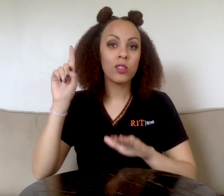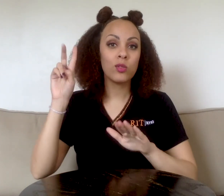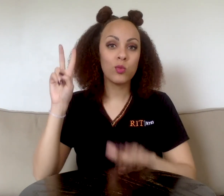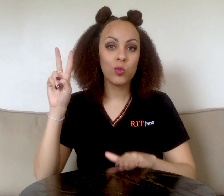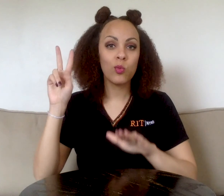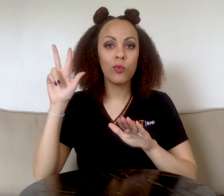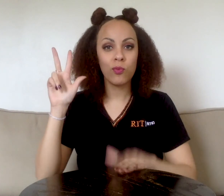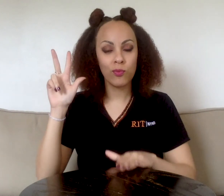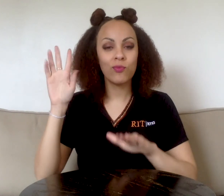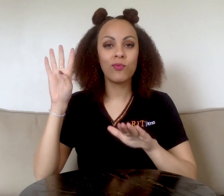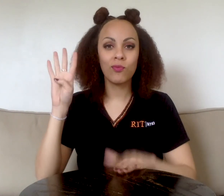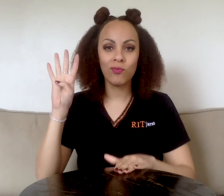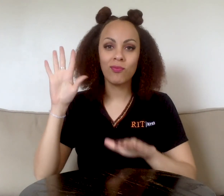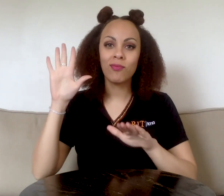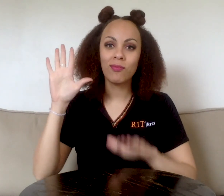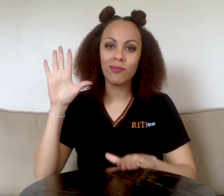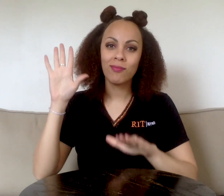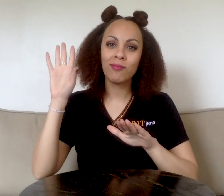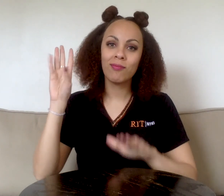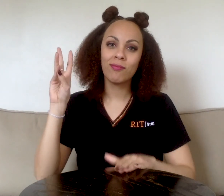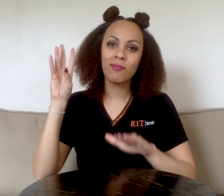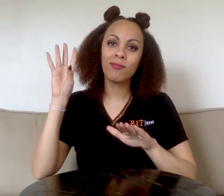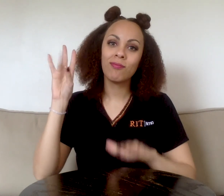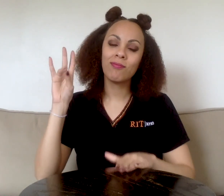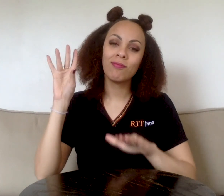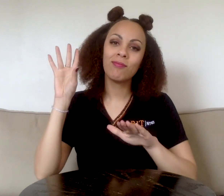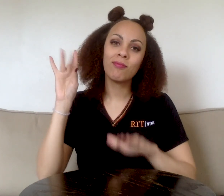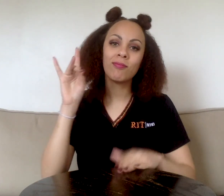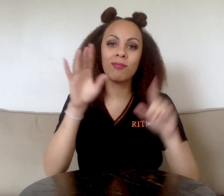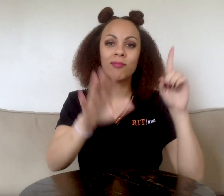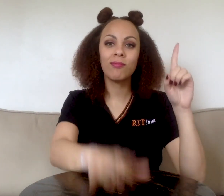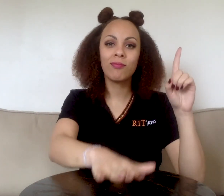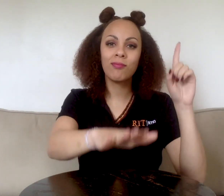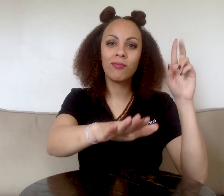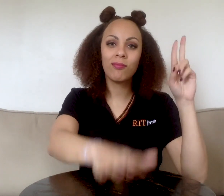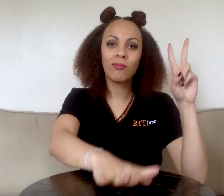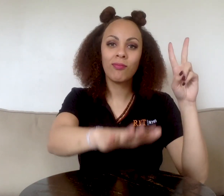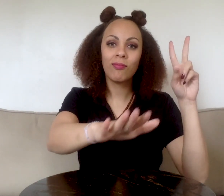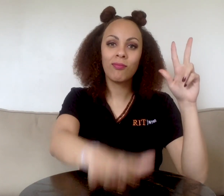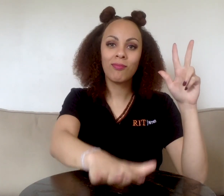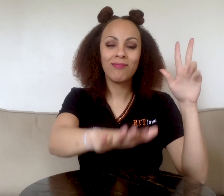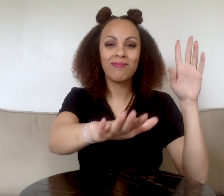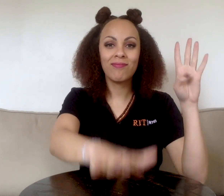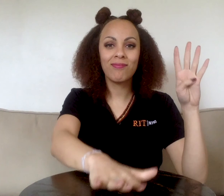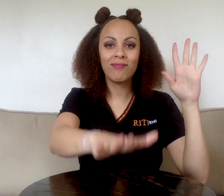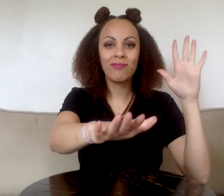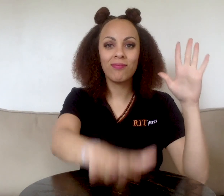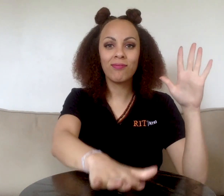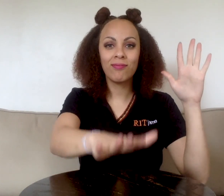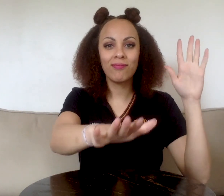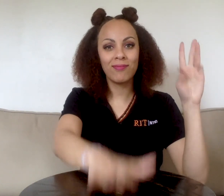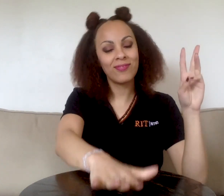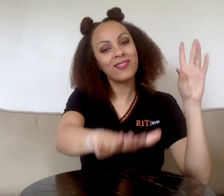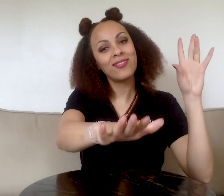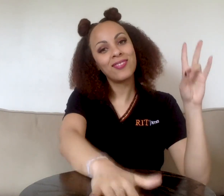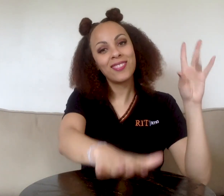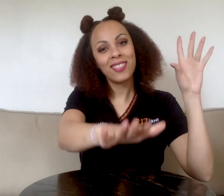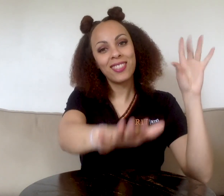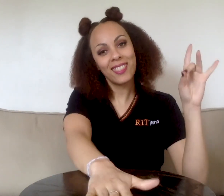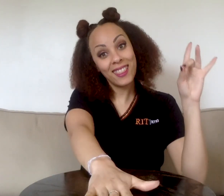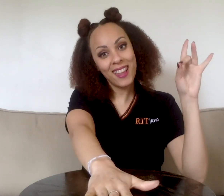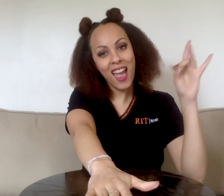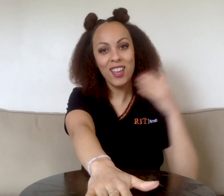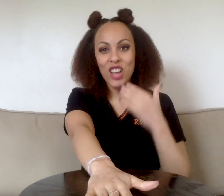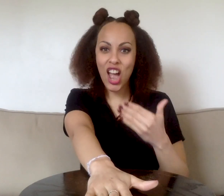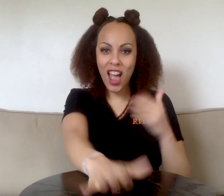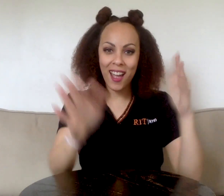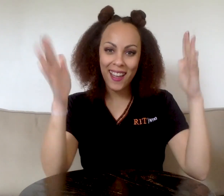one two three four five six seven eight, one two three four five six seven eight.